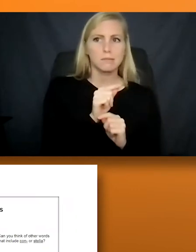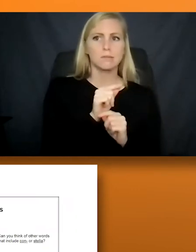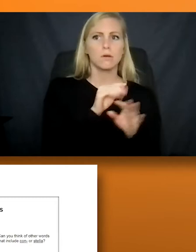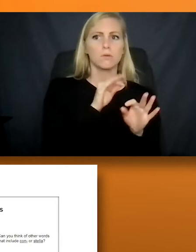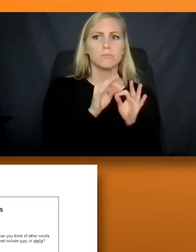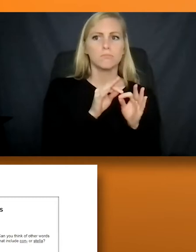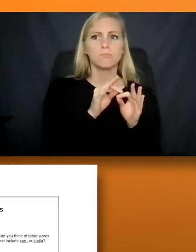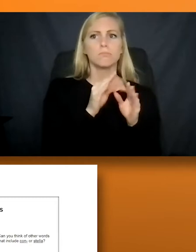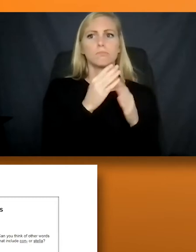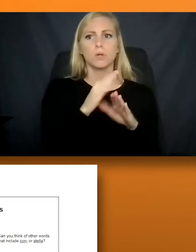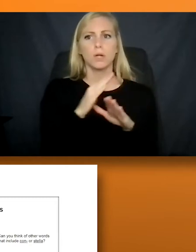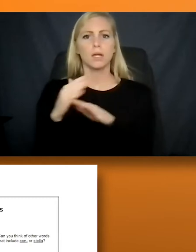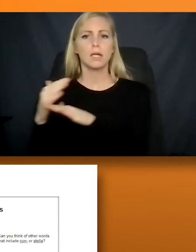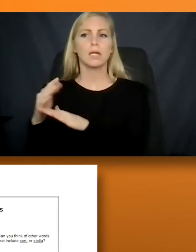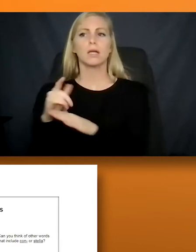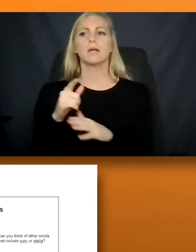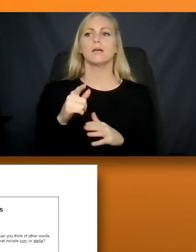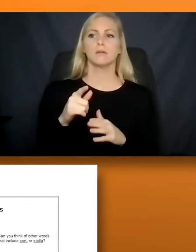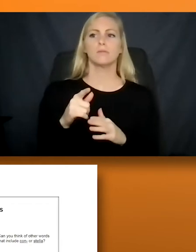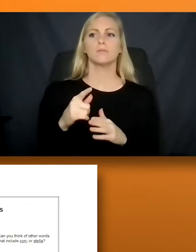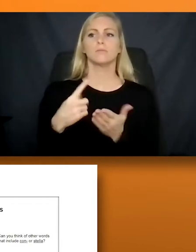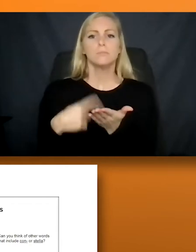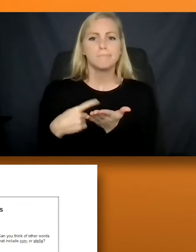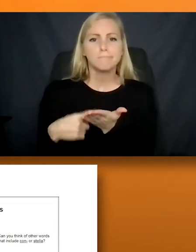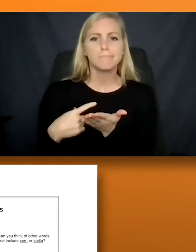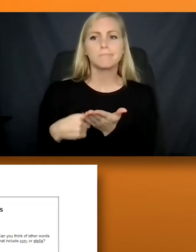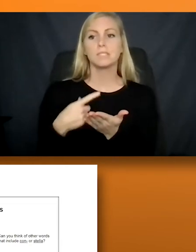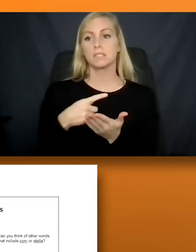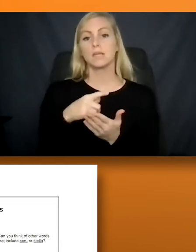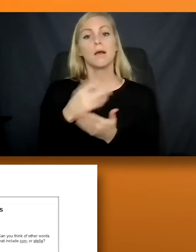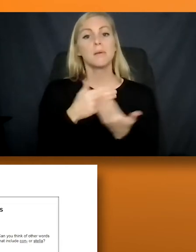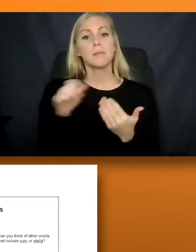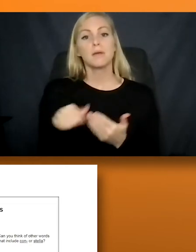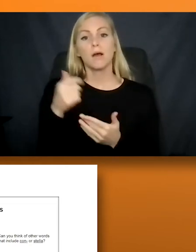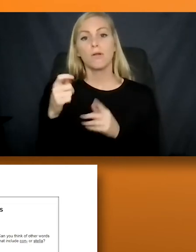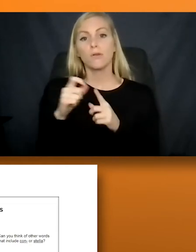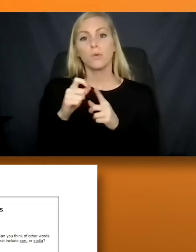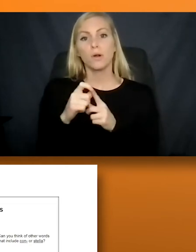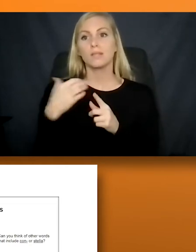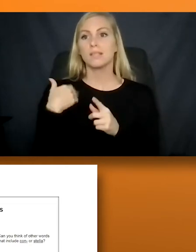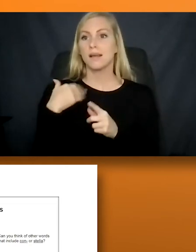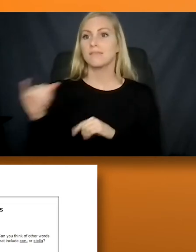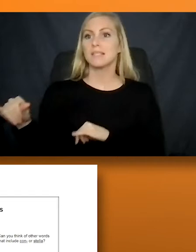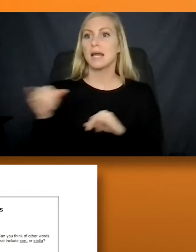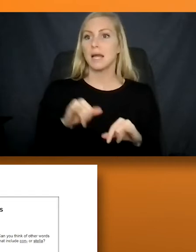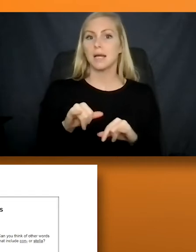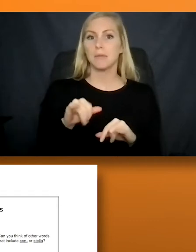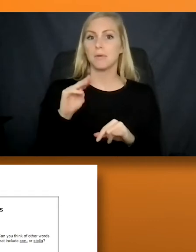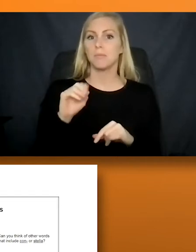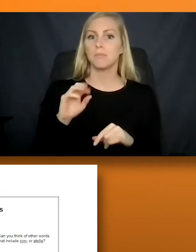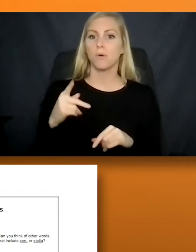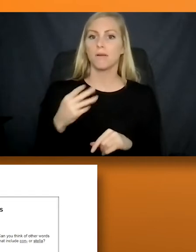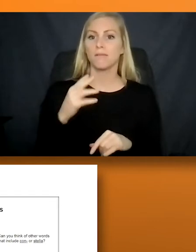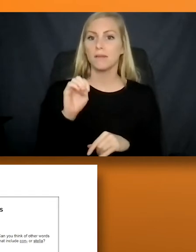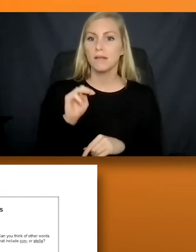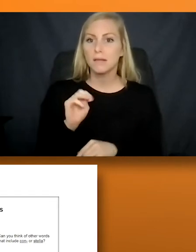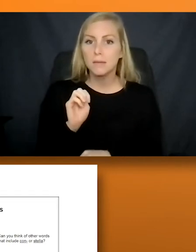You talk about other words that might have the same morphemes so that you can talk about, oh, yes, that has the same morpheme,